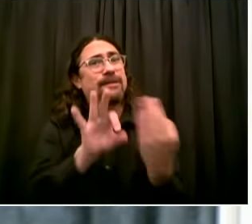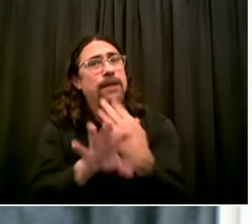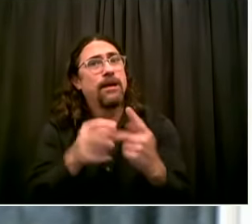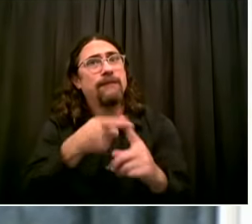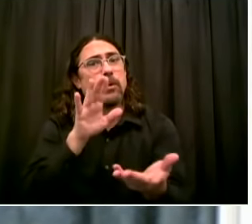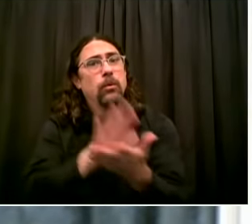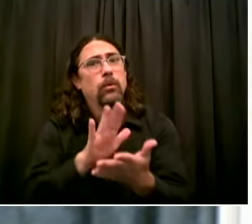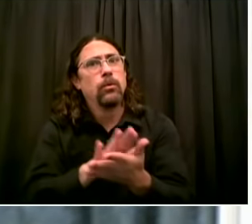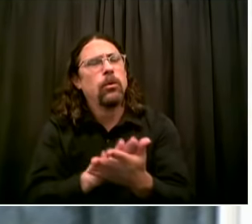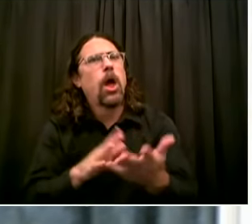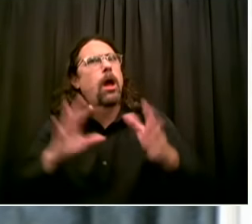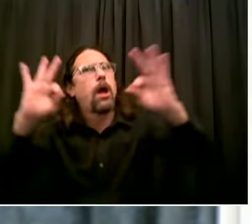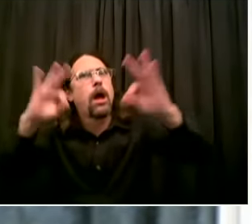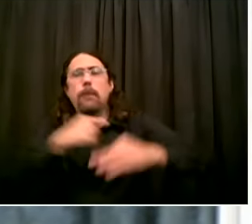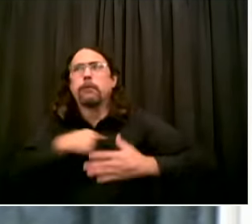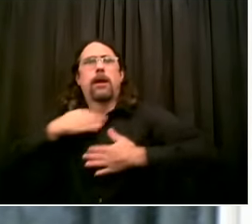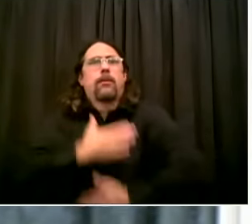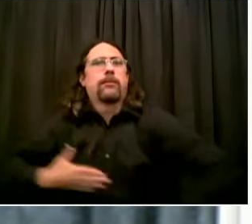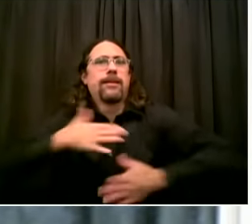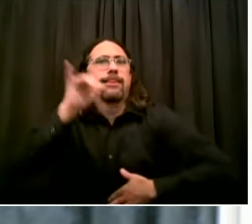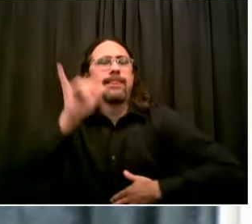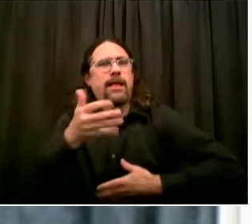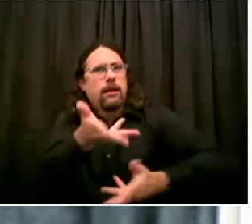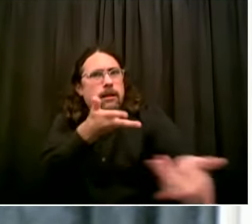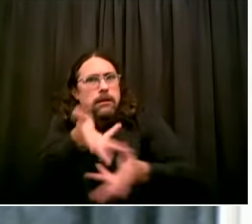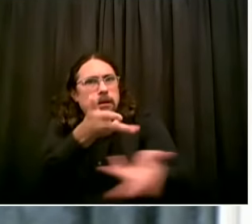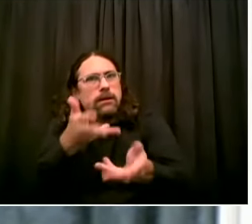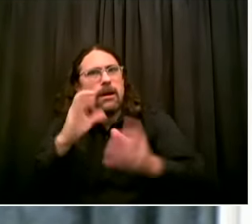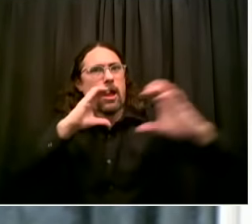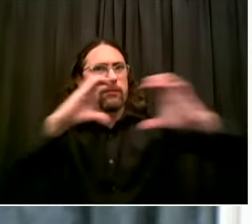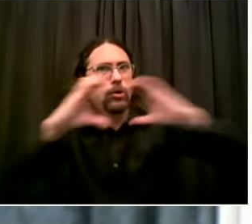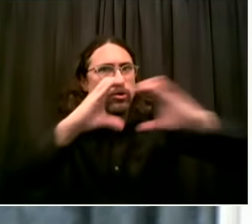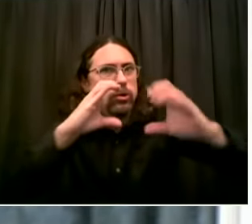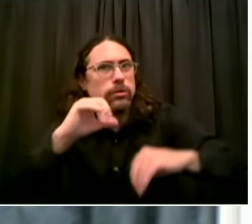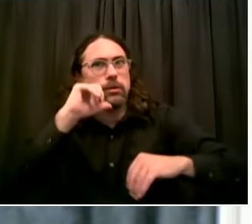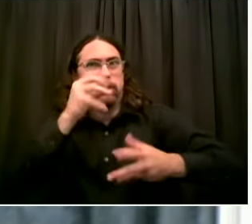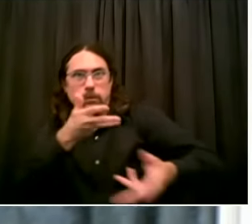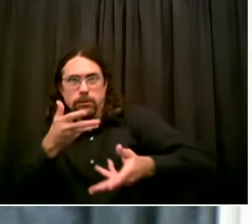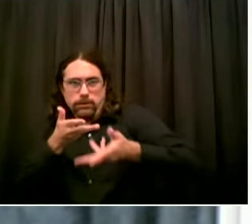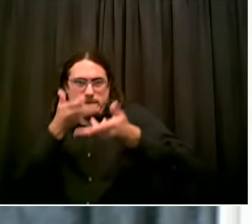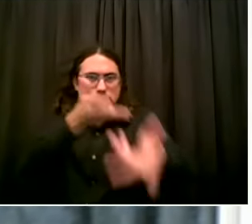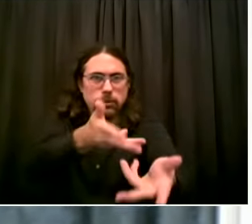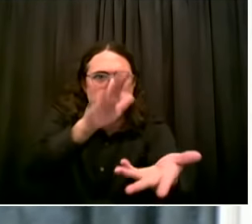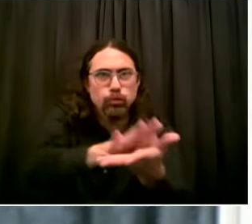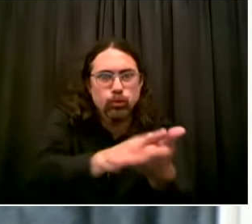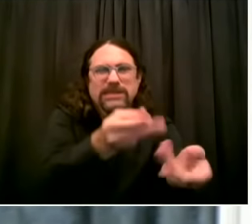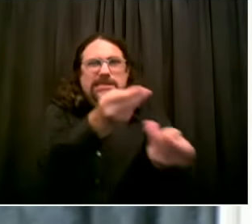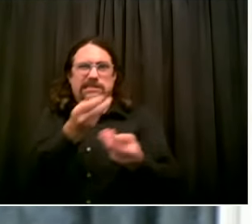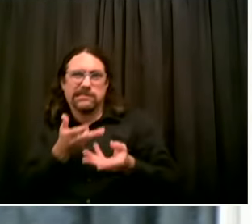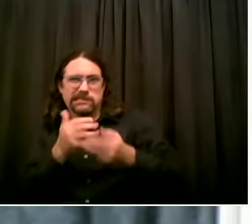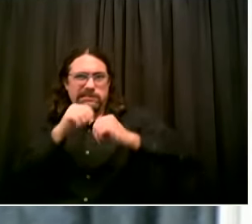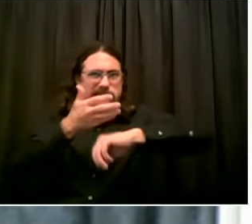THESE COMMUNITIES. FOR WEEKS WE HAVE WRKOED WITH COMMUNITY MEBEMRTHS ROUGH PROVIDERS, ORGANIZATIONS, THE MEDIA AND